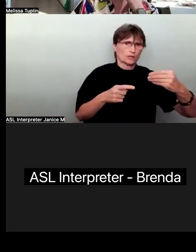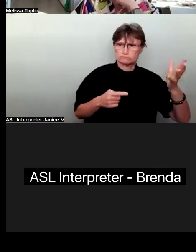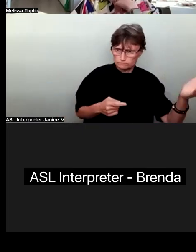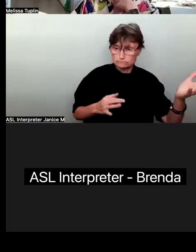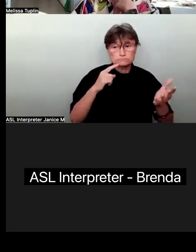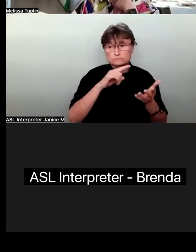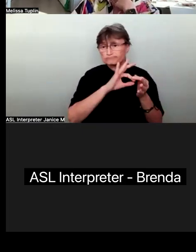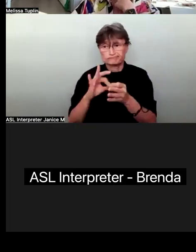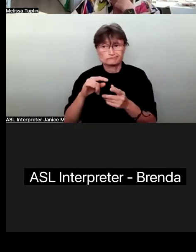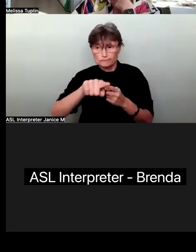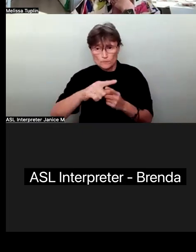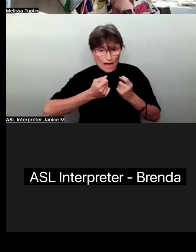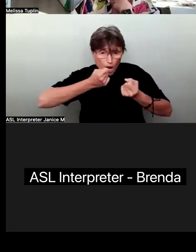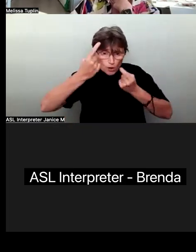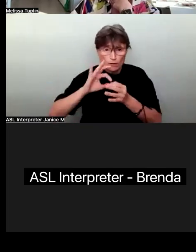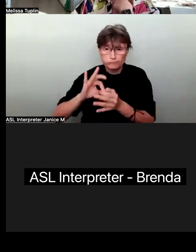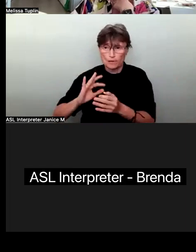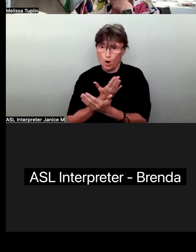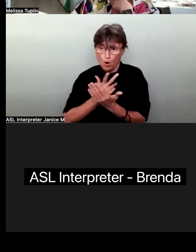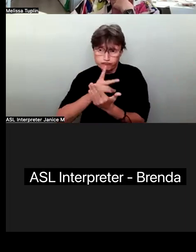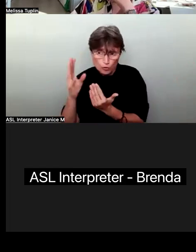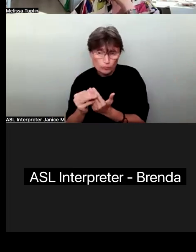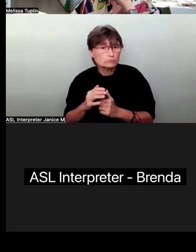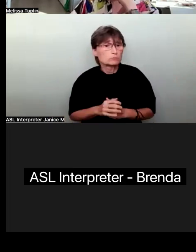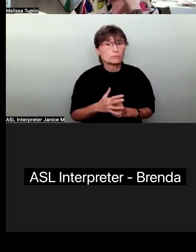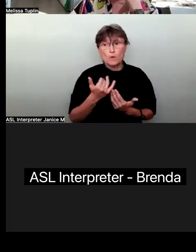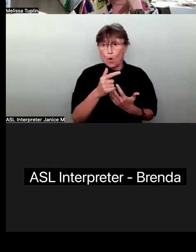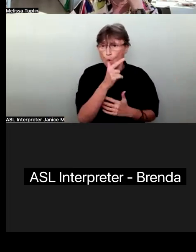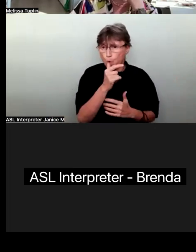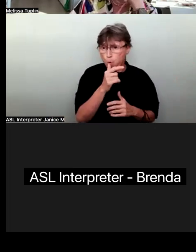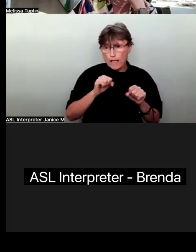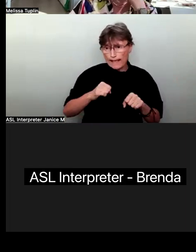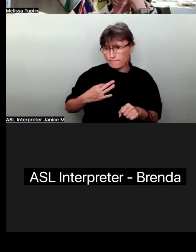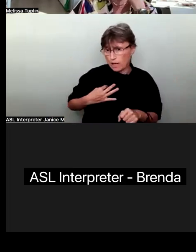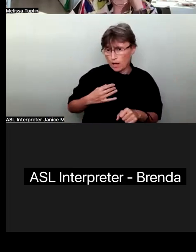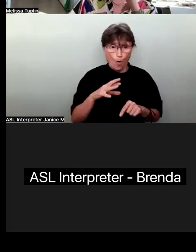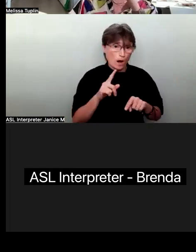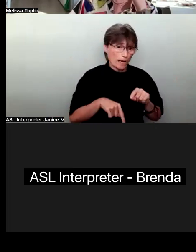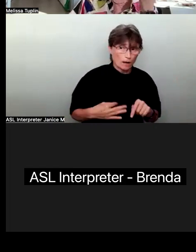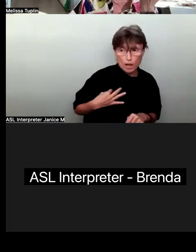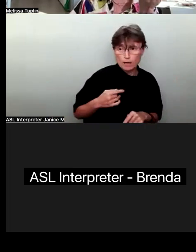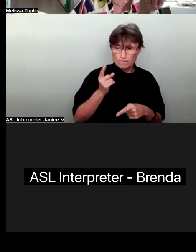understanding our programs and who is eligible, and deciding if you want to apply or not, creating